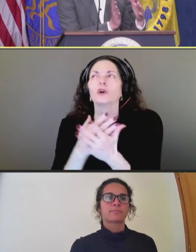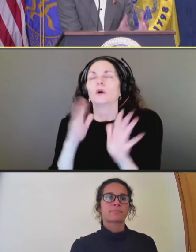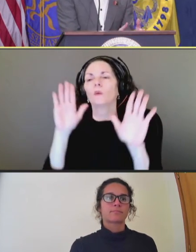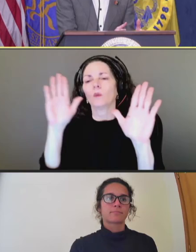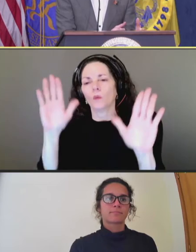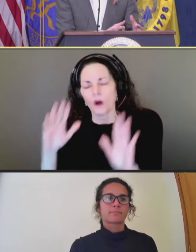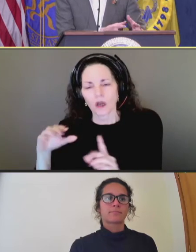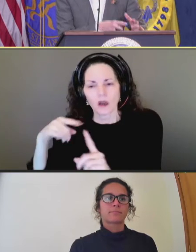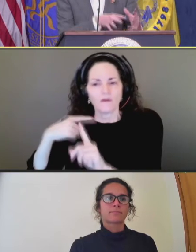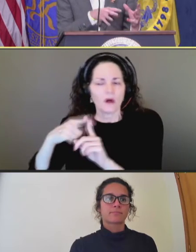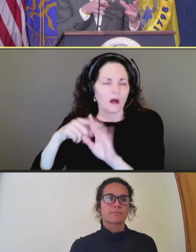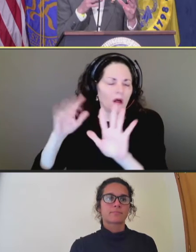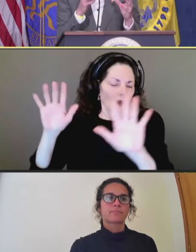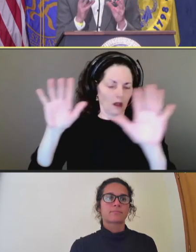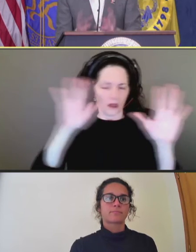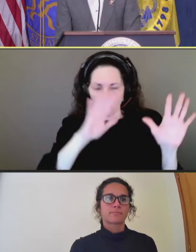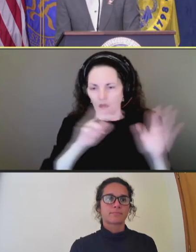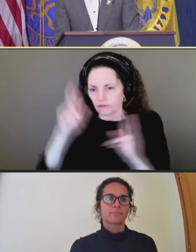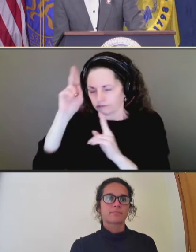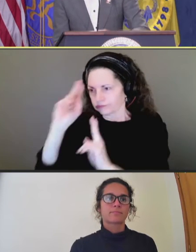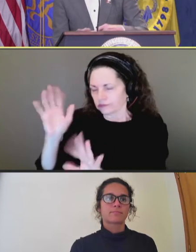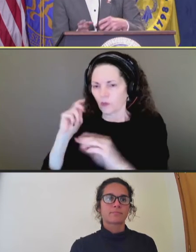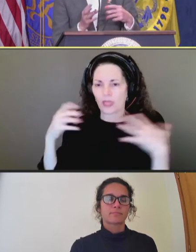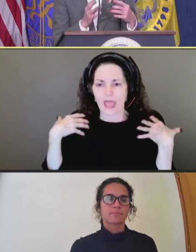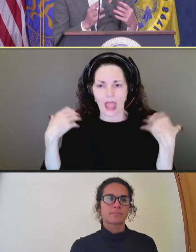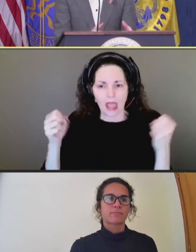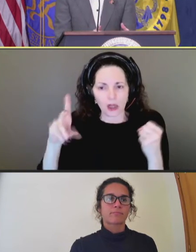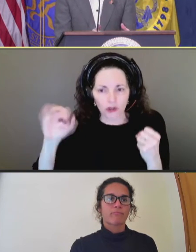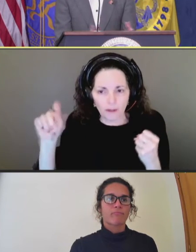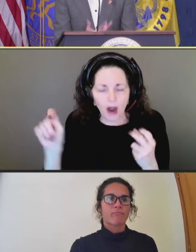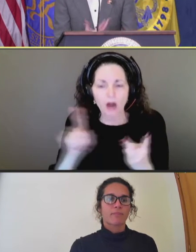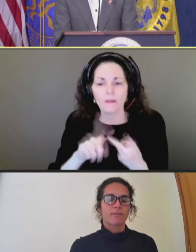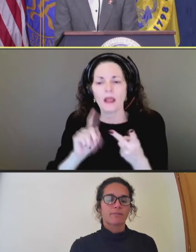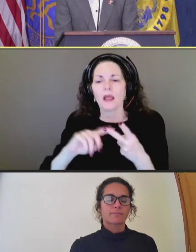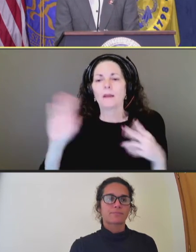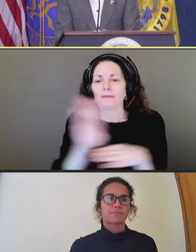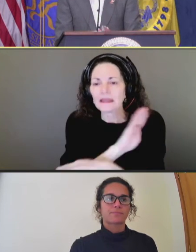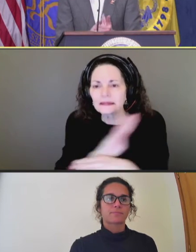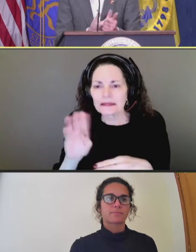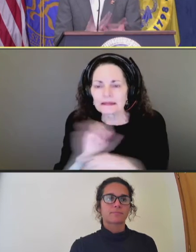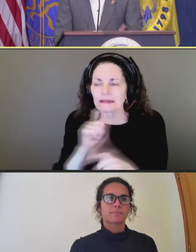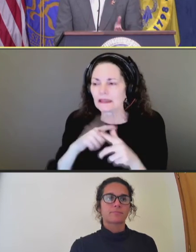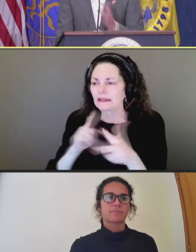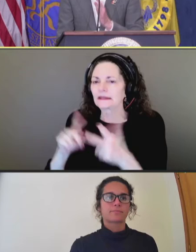health departments and the businesses and the community to come together to have better and